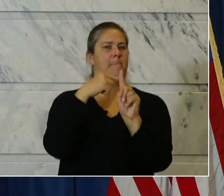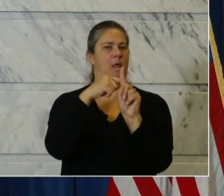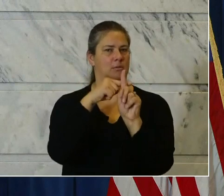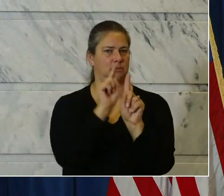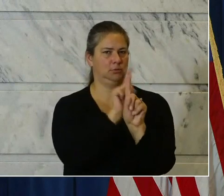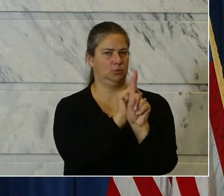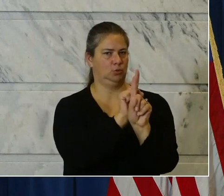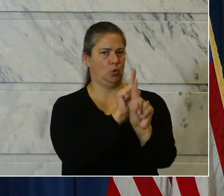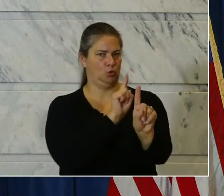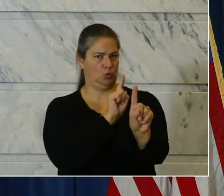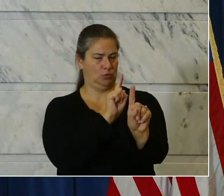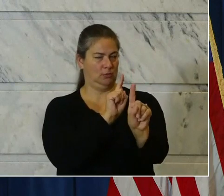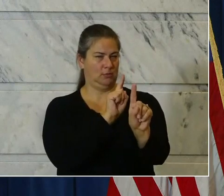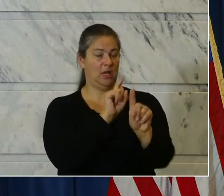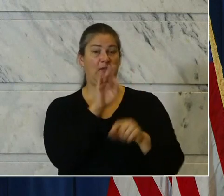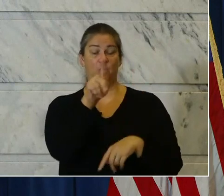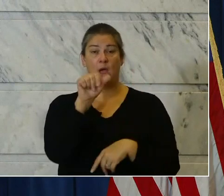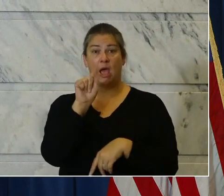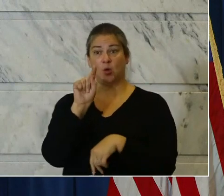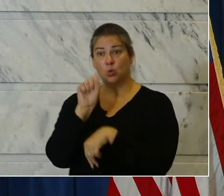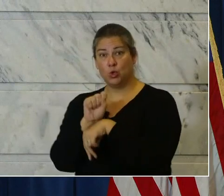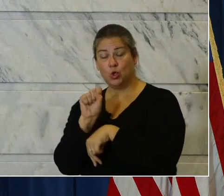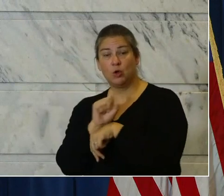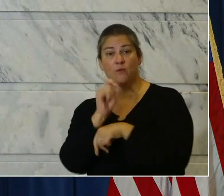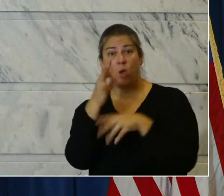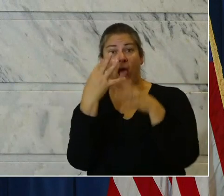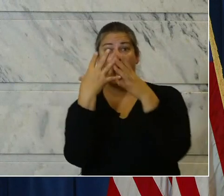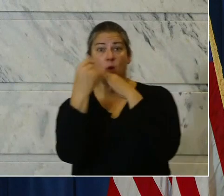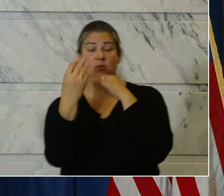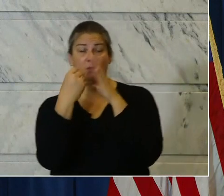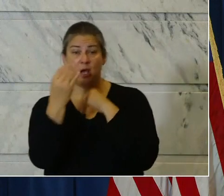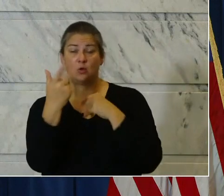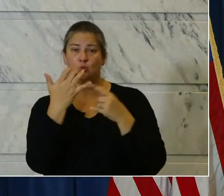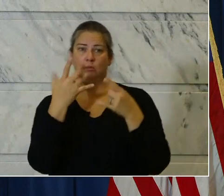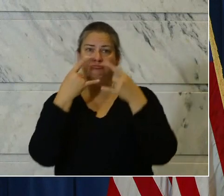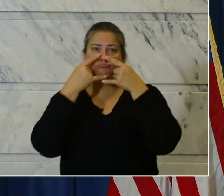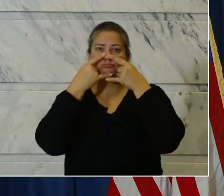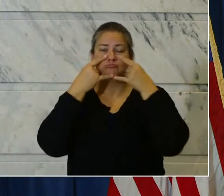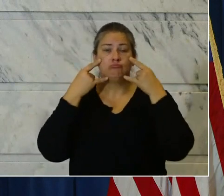SOCIALLY DISTANCE. AND IF YOU'RE INSIDE ESPECIALLY THE PLACE OF WORK OUTSIDE YOUR